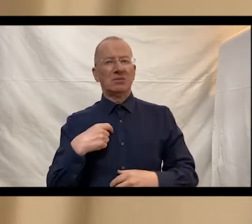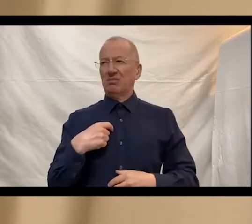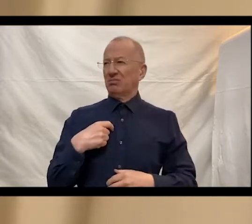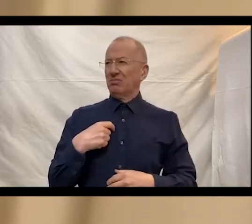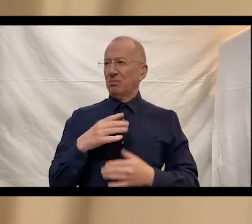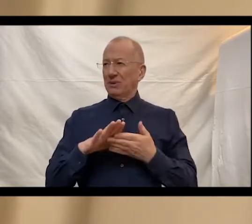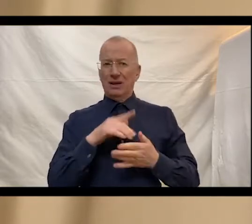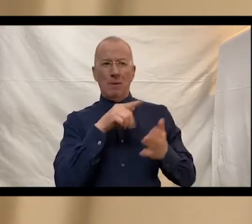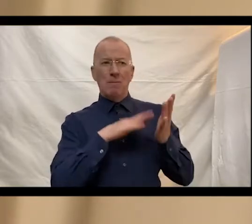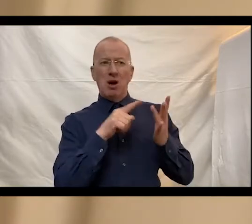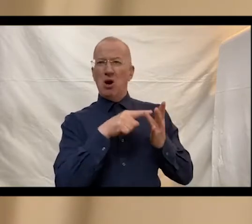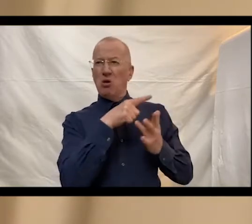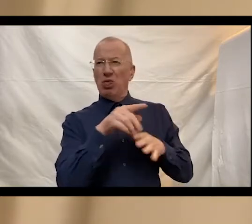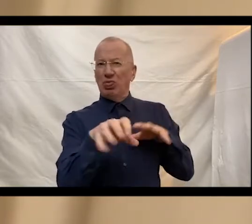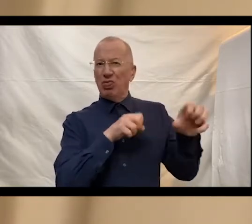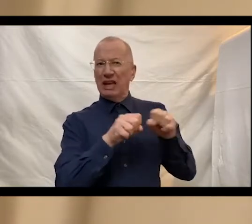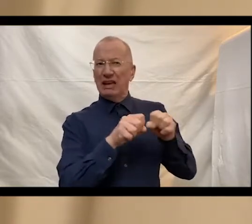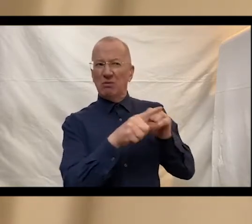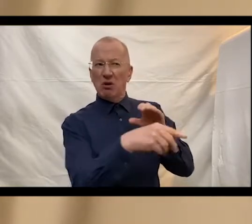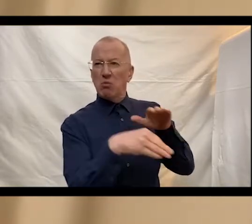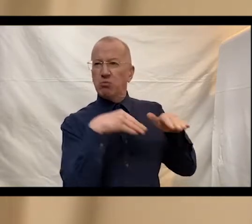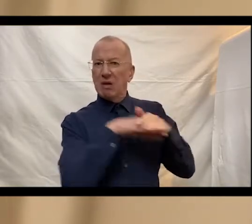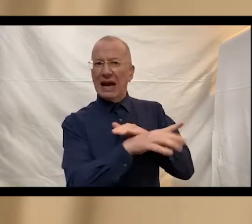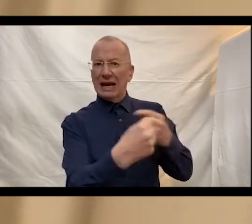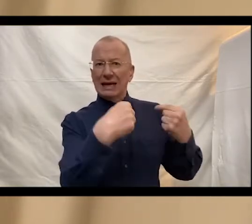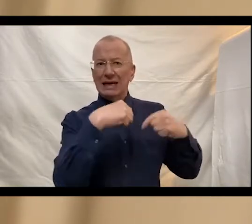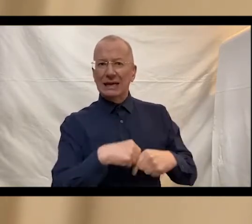Mo isn’t a friend but some lunatic conwoman who’s broken in.